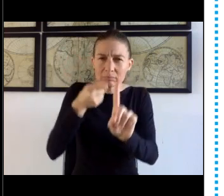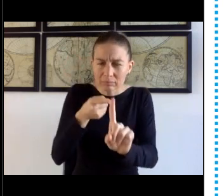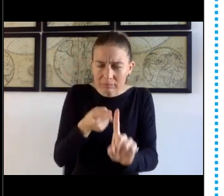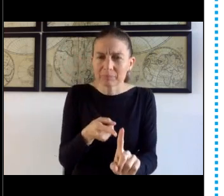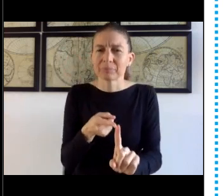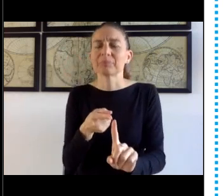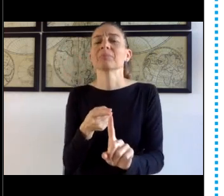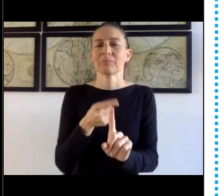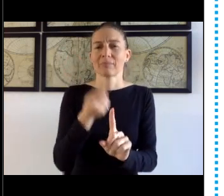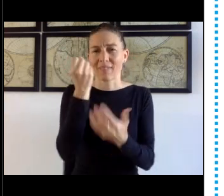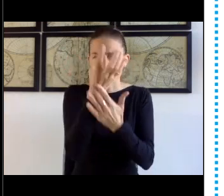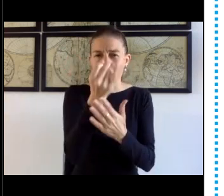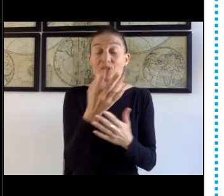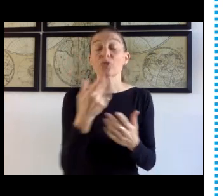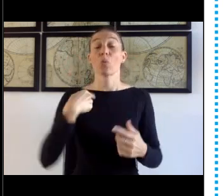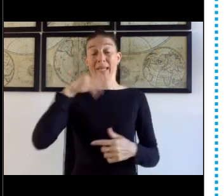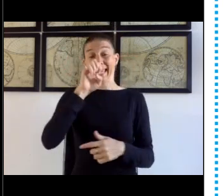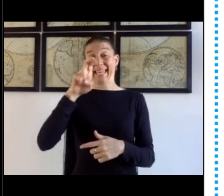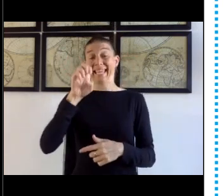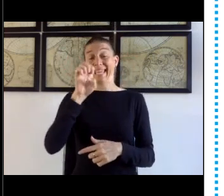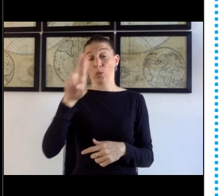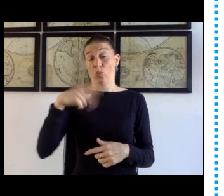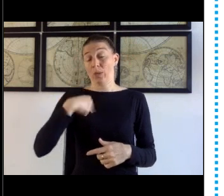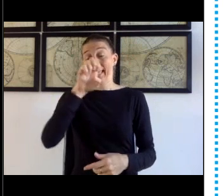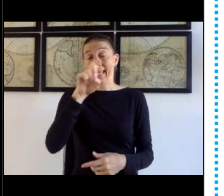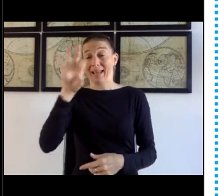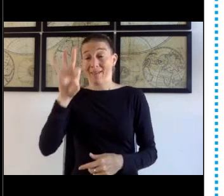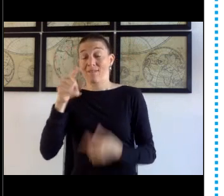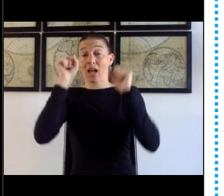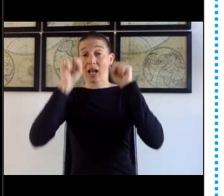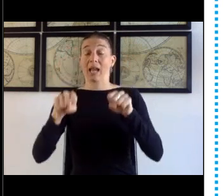EDF doesn't have this information because we look at the bigger picture.